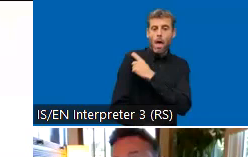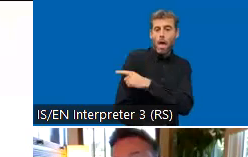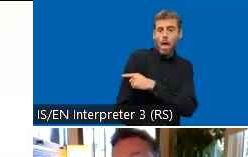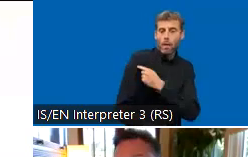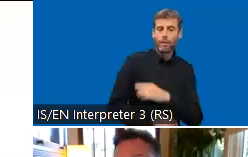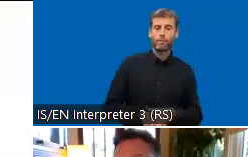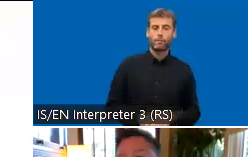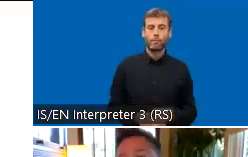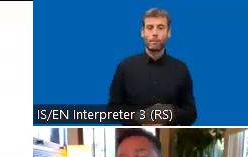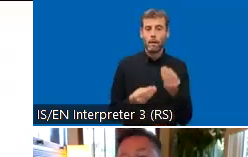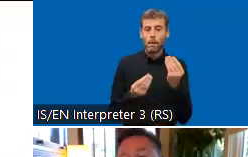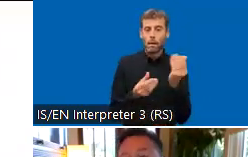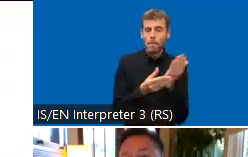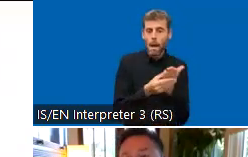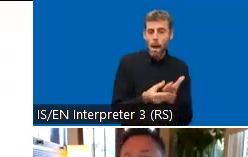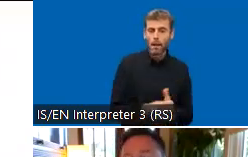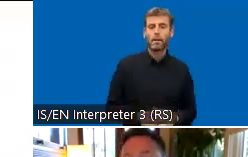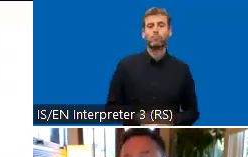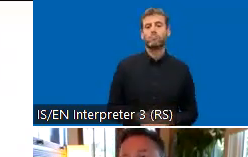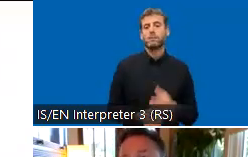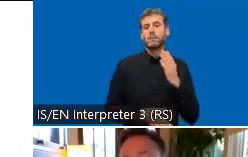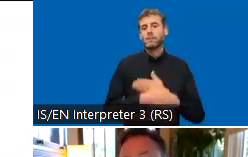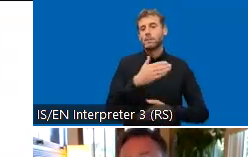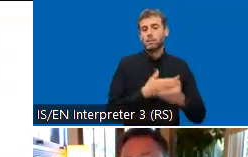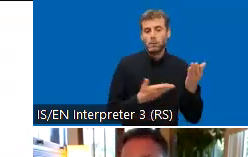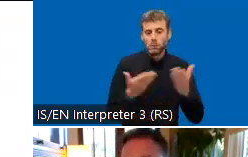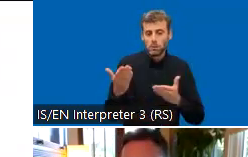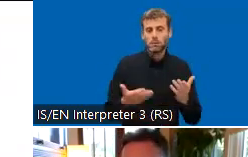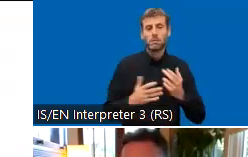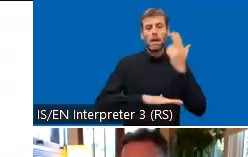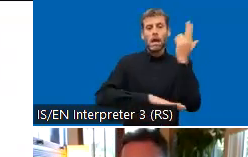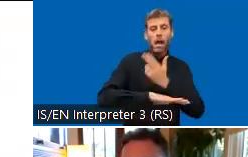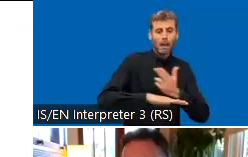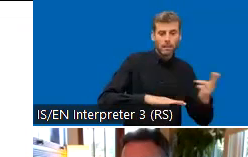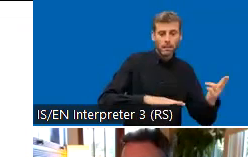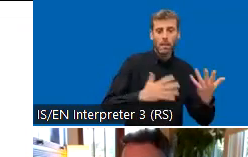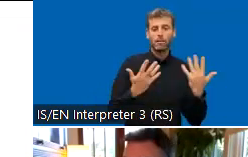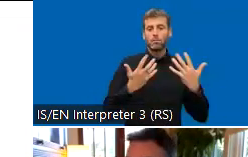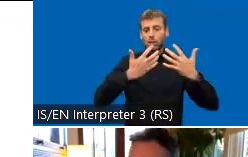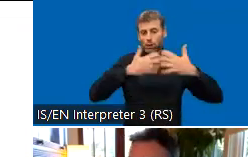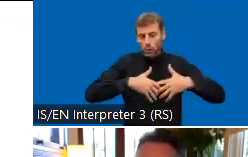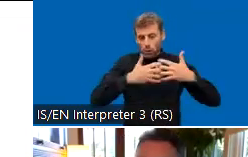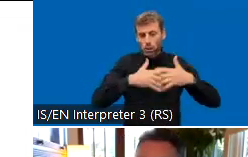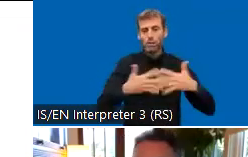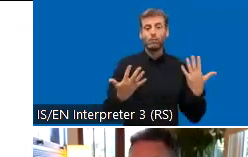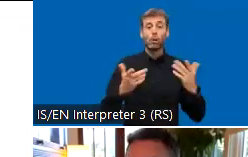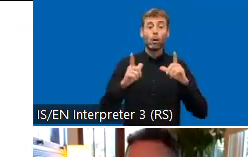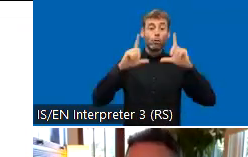retail and so on. So as the lead organization in regards to accessibility certifications around the